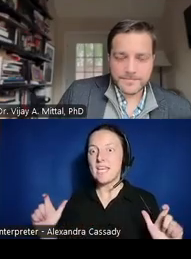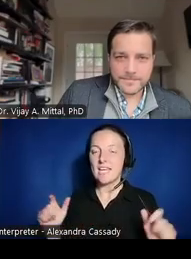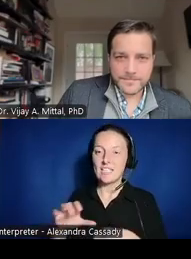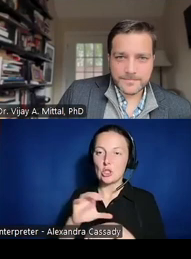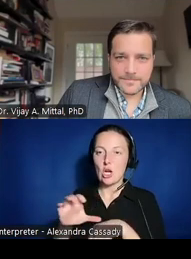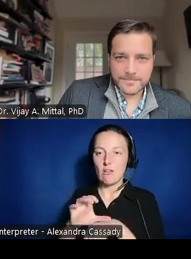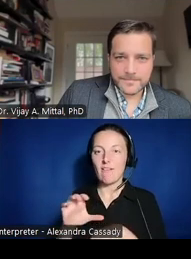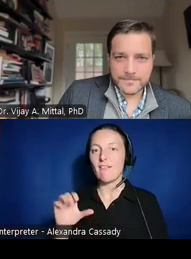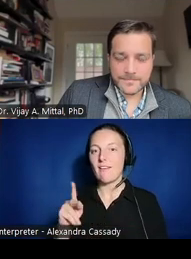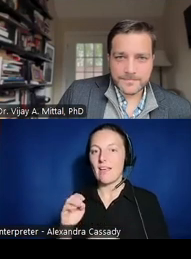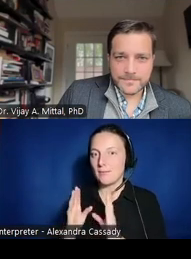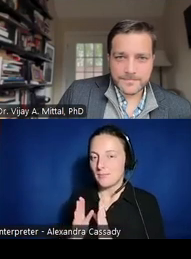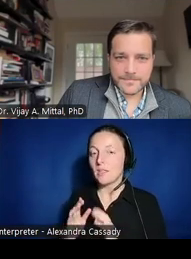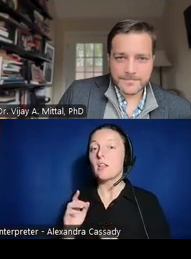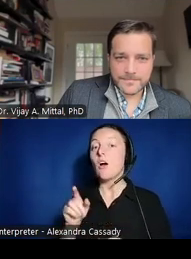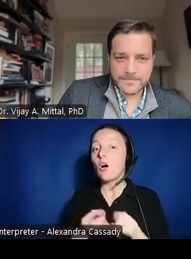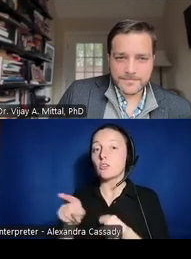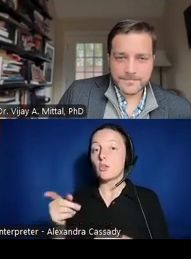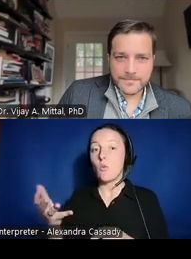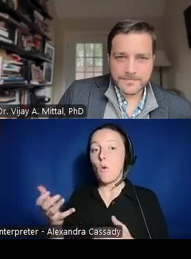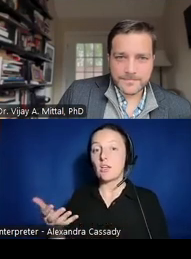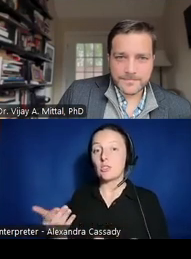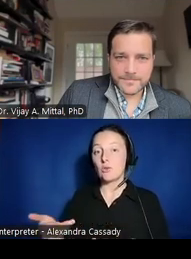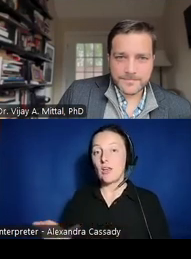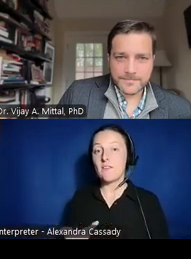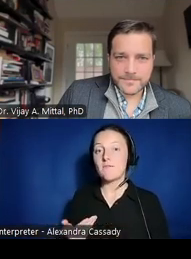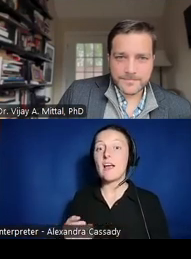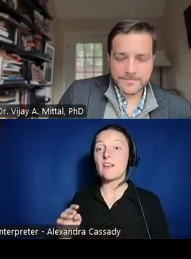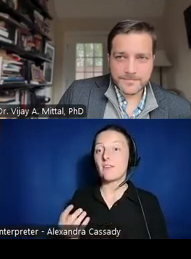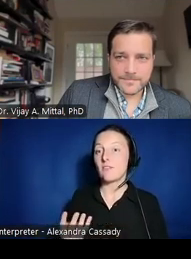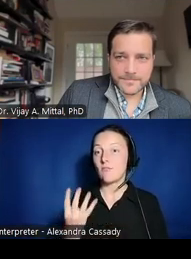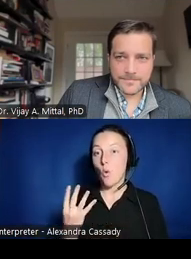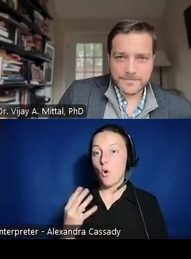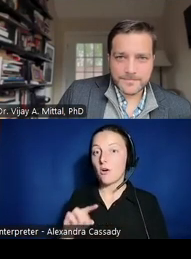to invite four friends over and a magician. My mom agreed to make the invitations for his